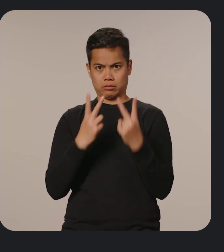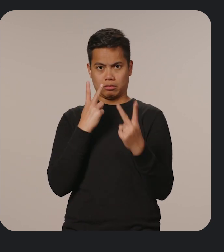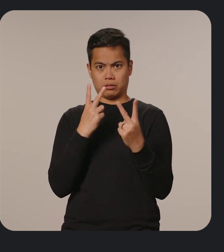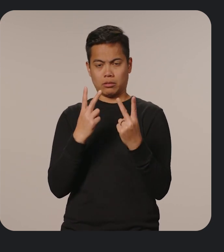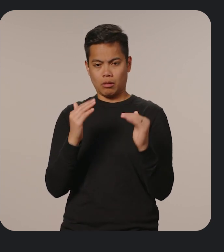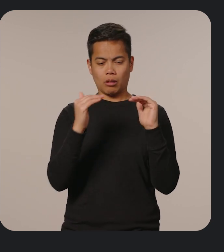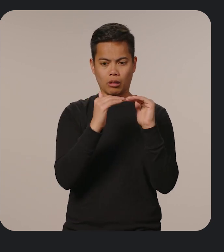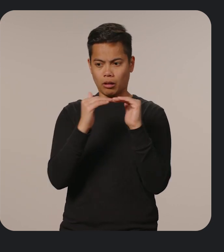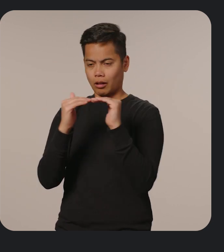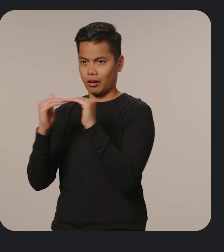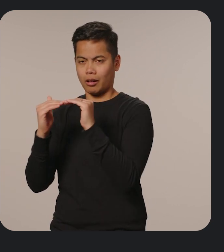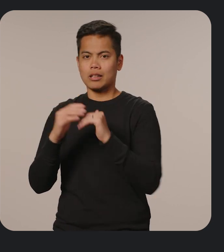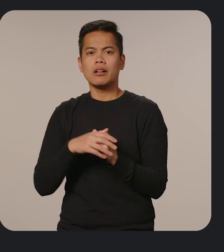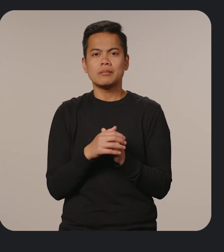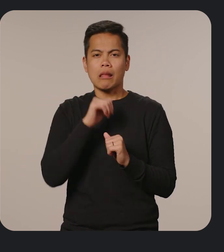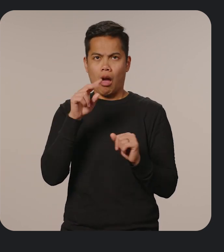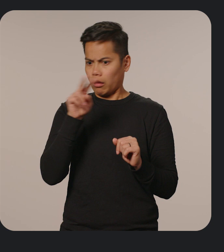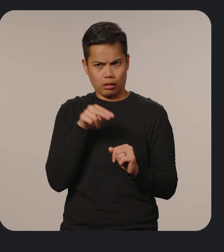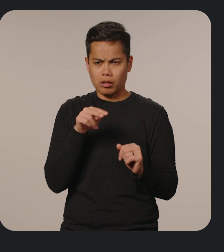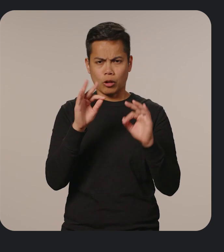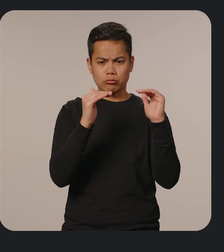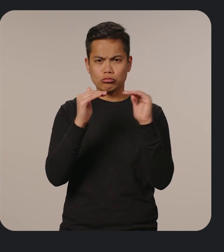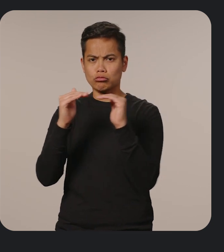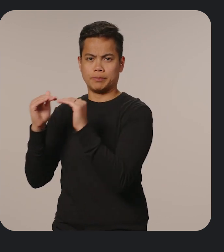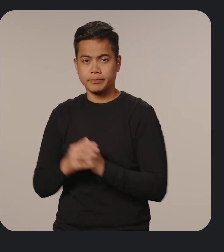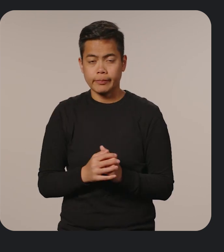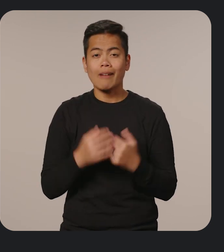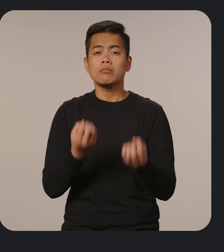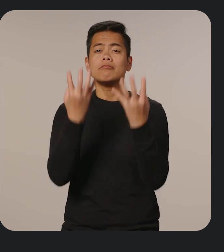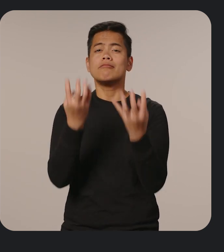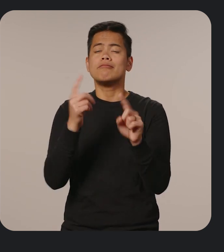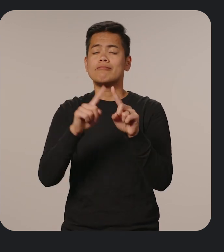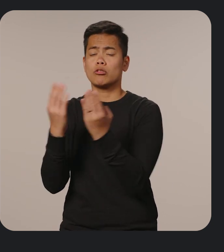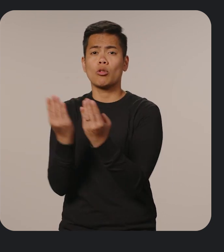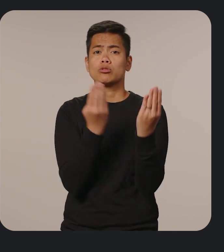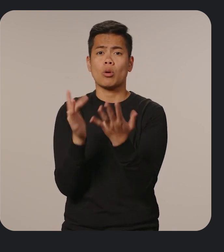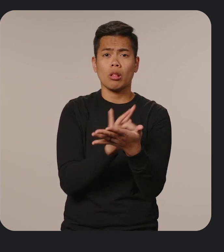Android Views Library, and we plan to follow up with more variance in both Views and Compose.